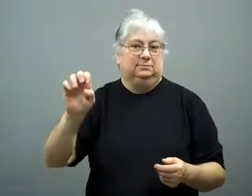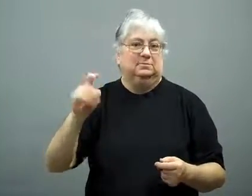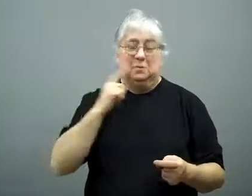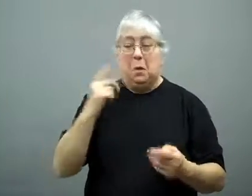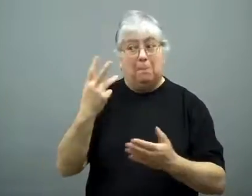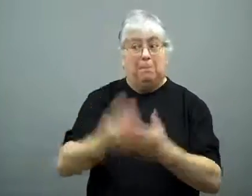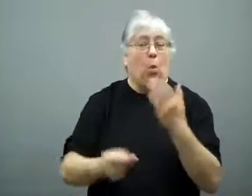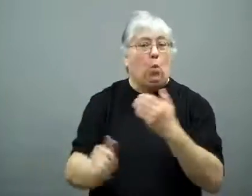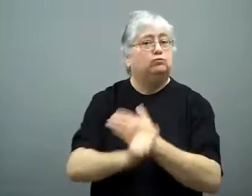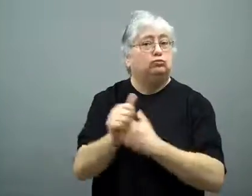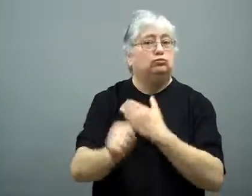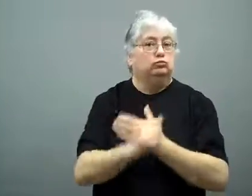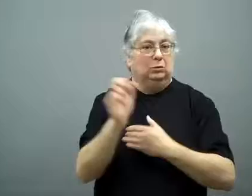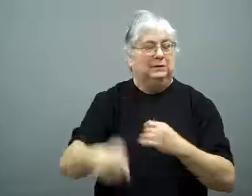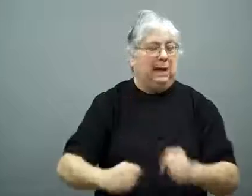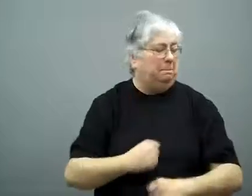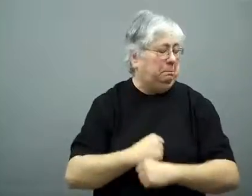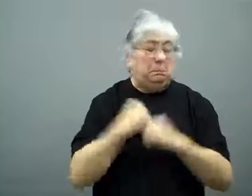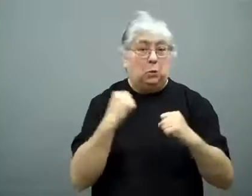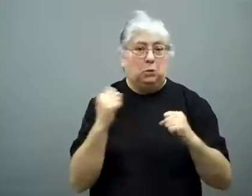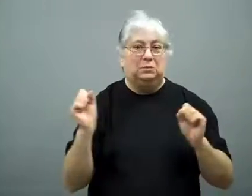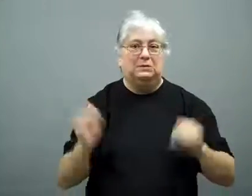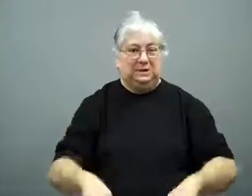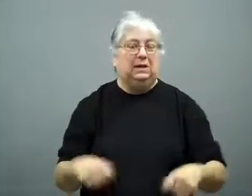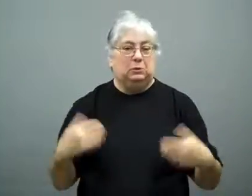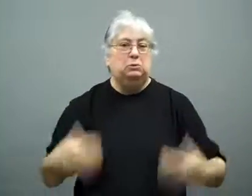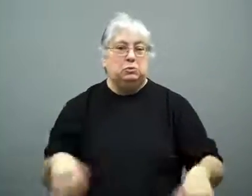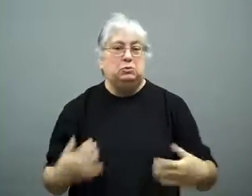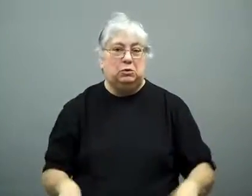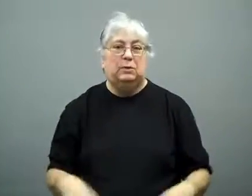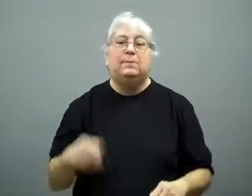Both can be dangerous and are potentially explosive.